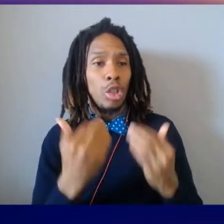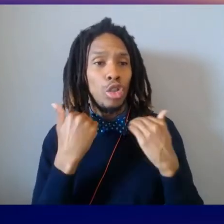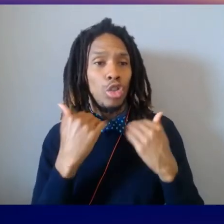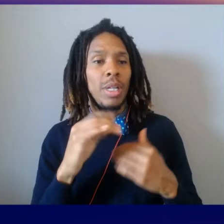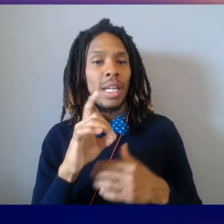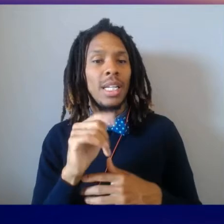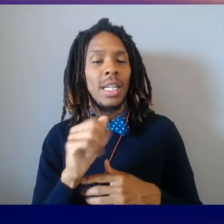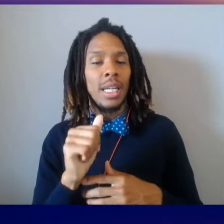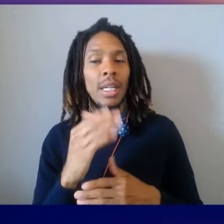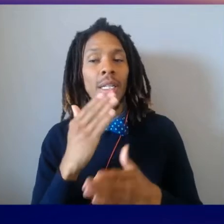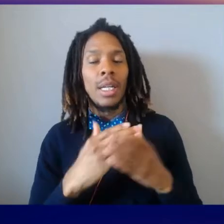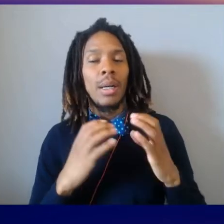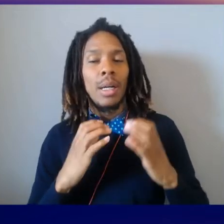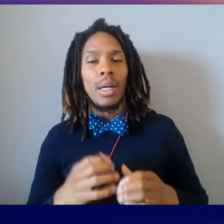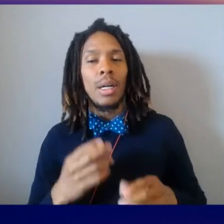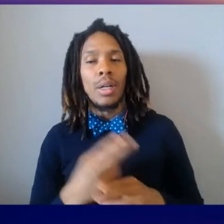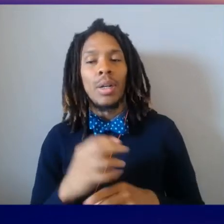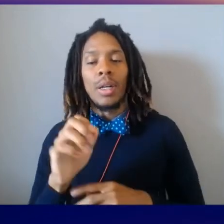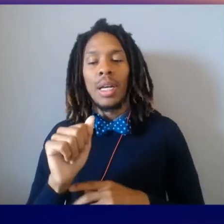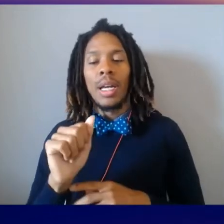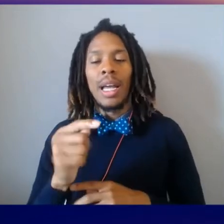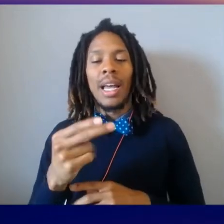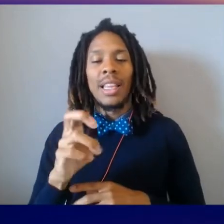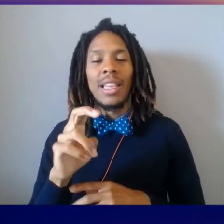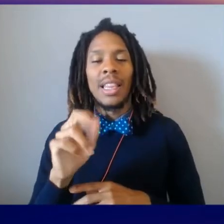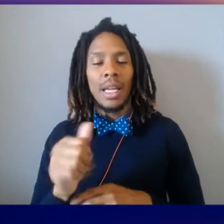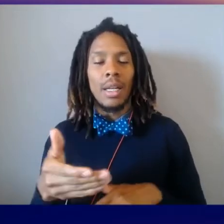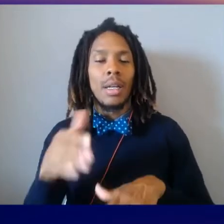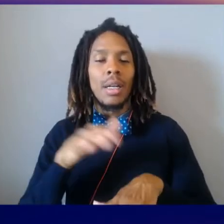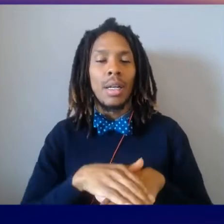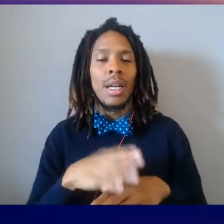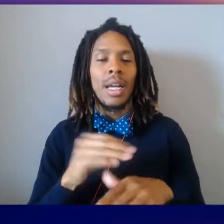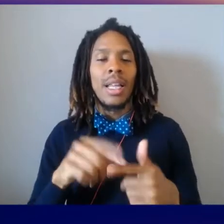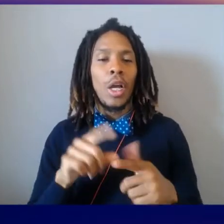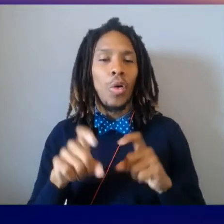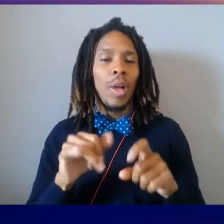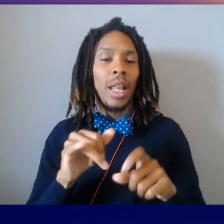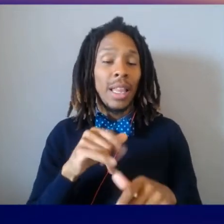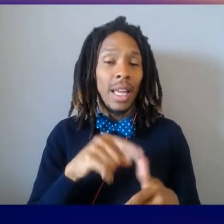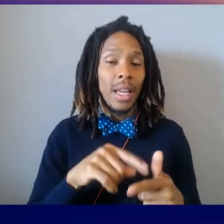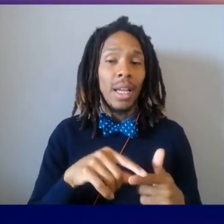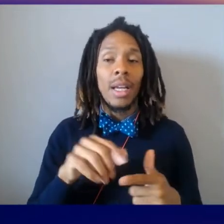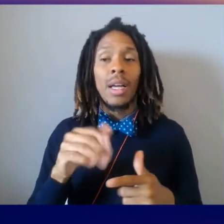Some customers would use Athena on top of it and then query like that, other customers would use partner tools.